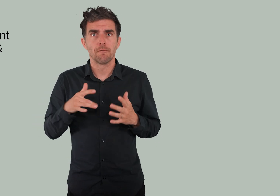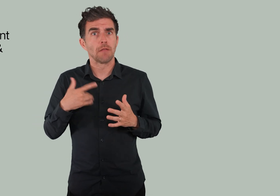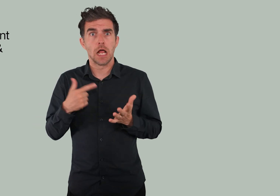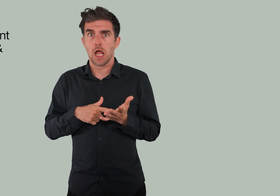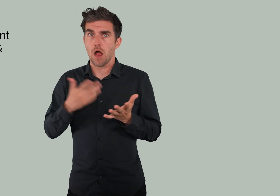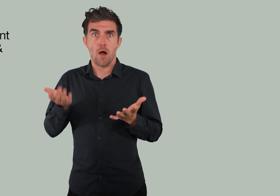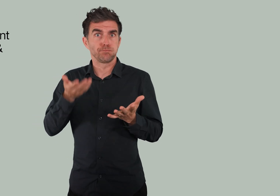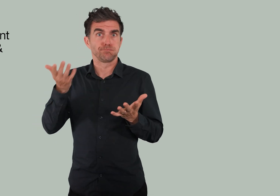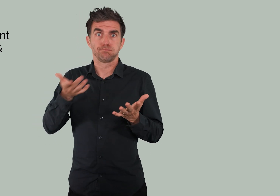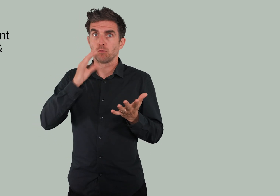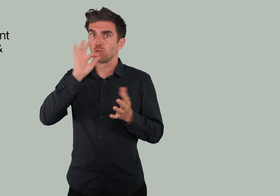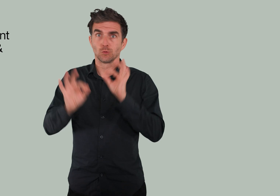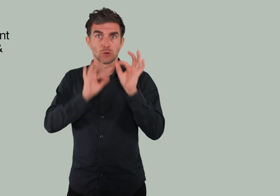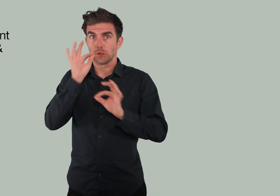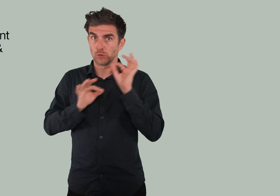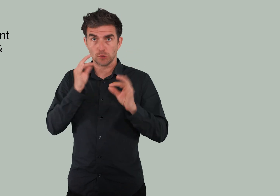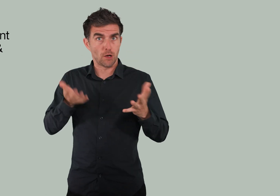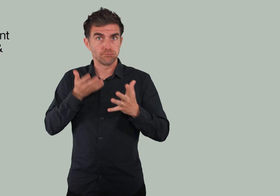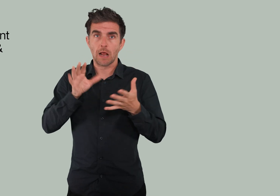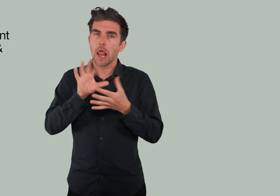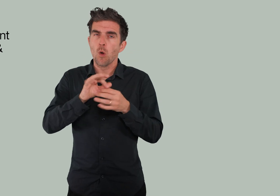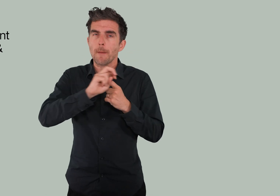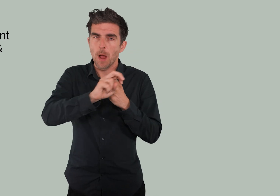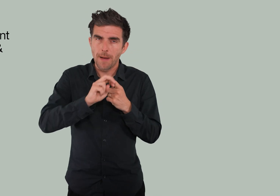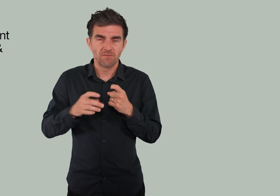as they feel this renders a lot of the questions, especially in relation to mobility,